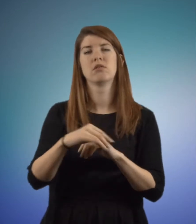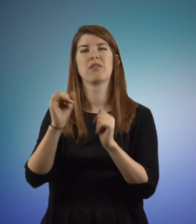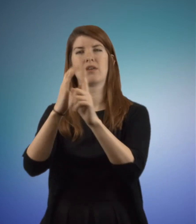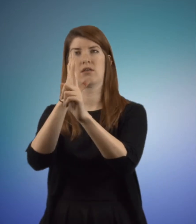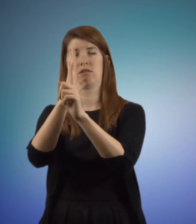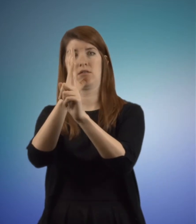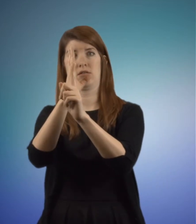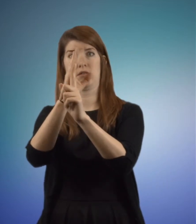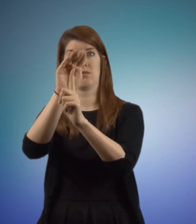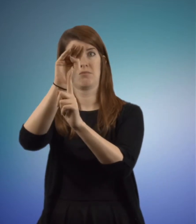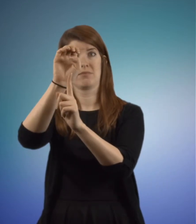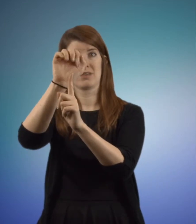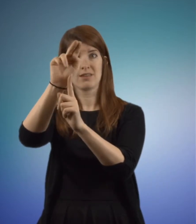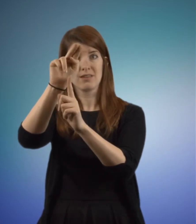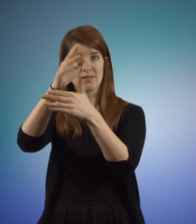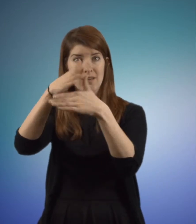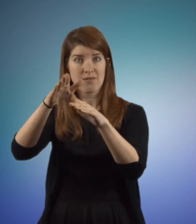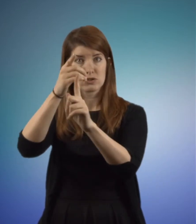the average, a child is performing.